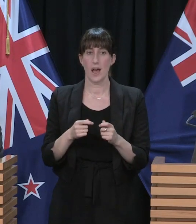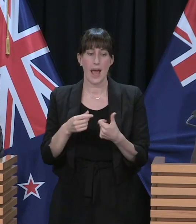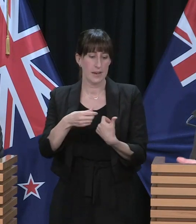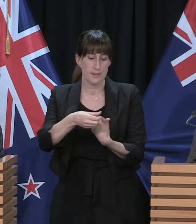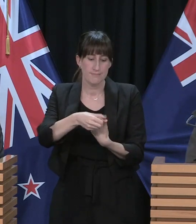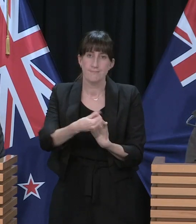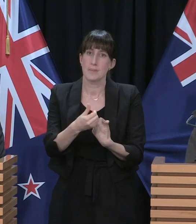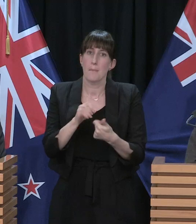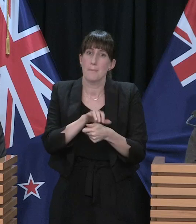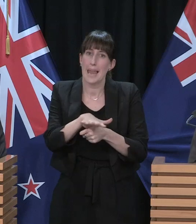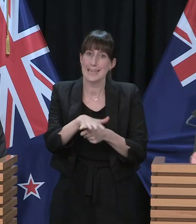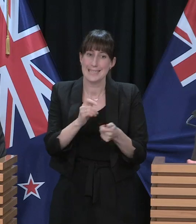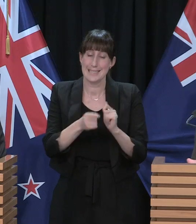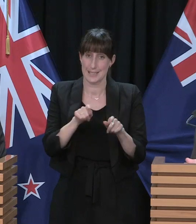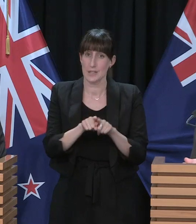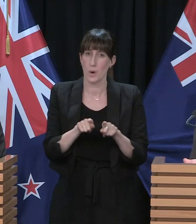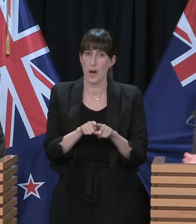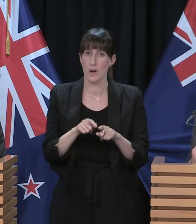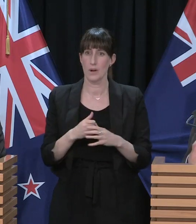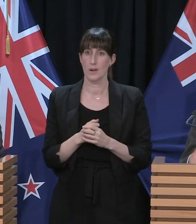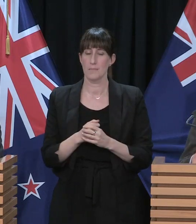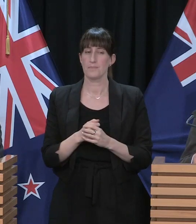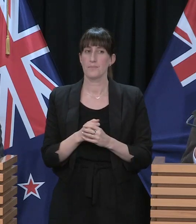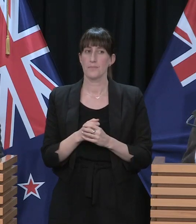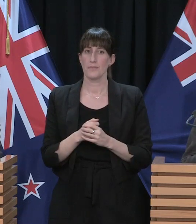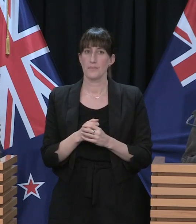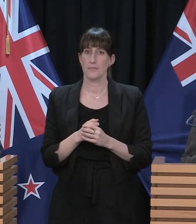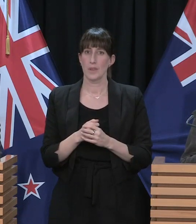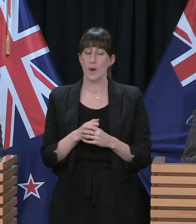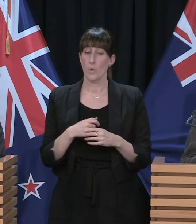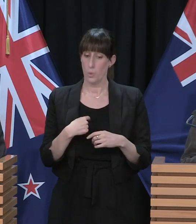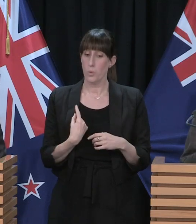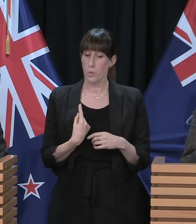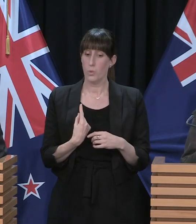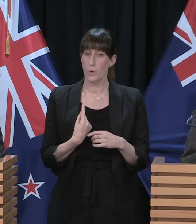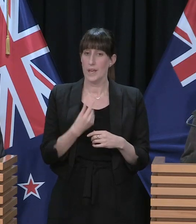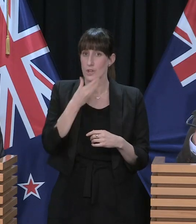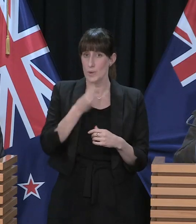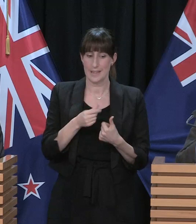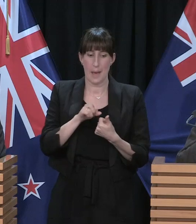testing. That is for the antibodies. We're doing some